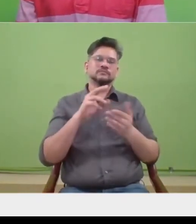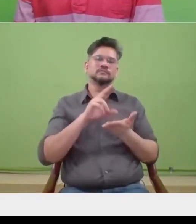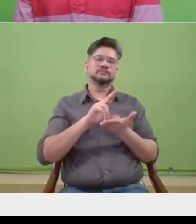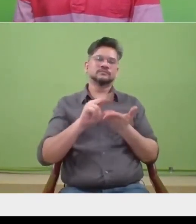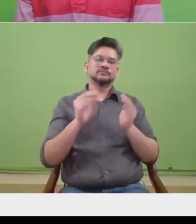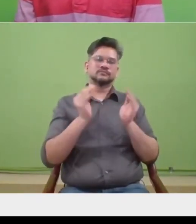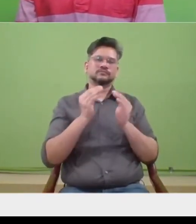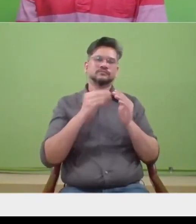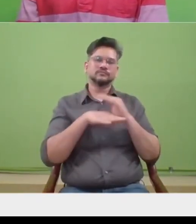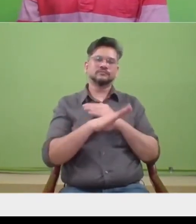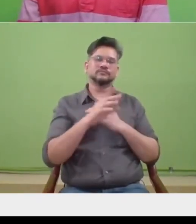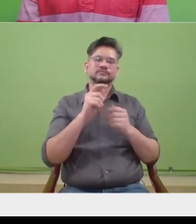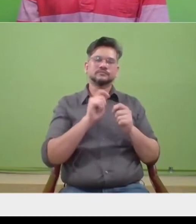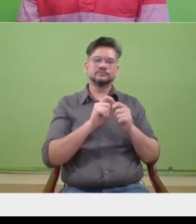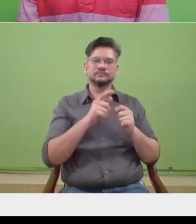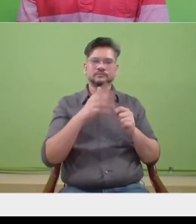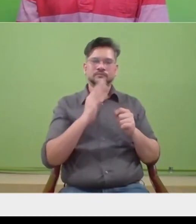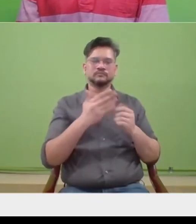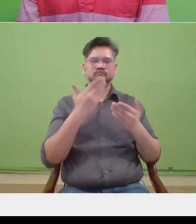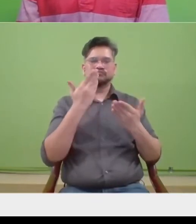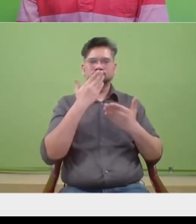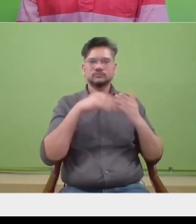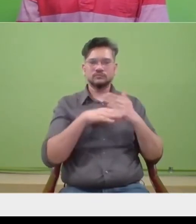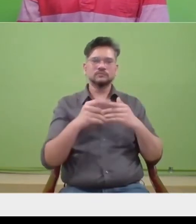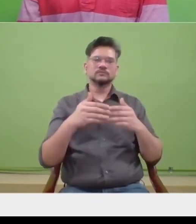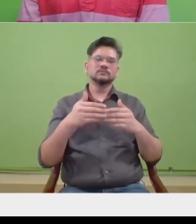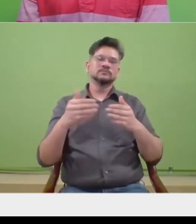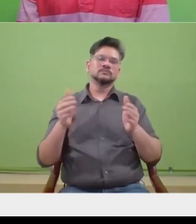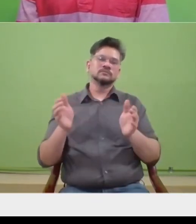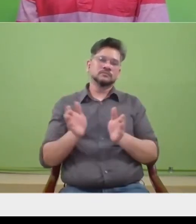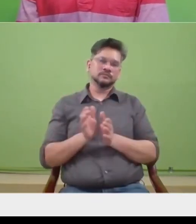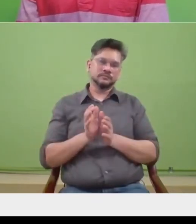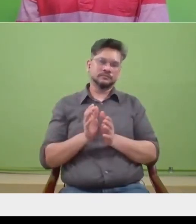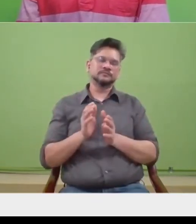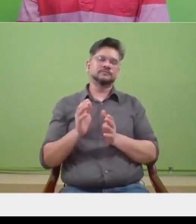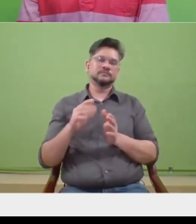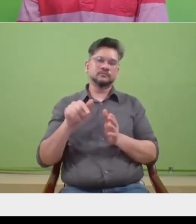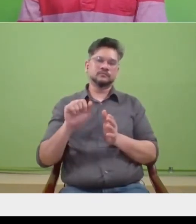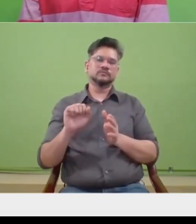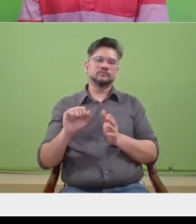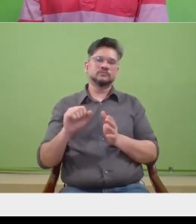where there is a community based approach that we follow to sensitize the school the teachers